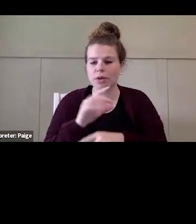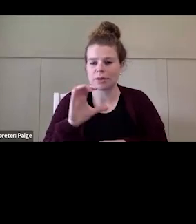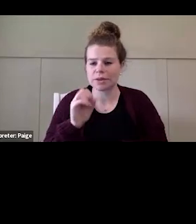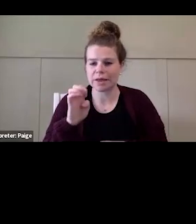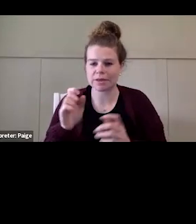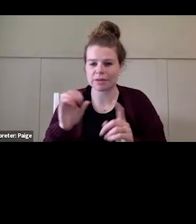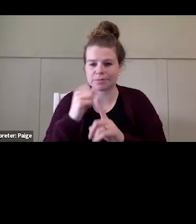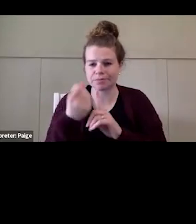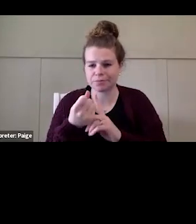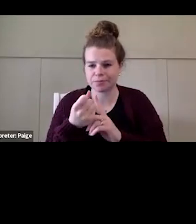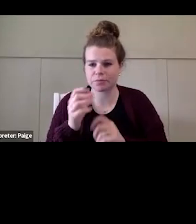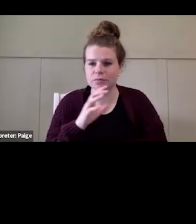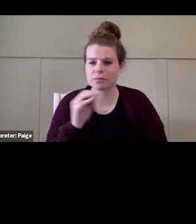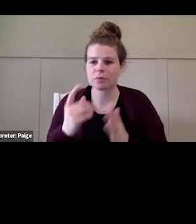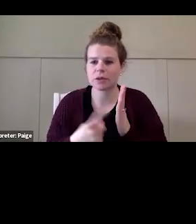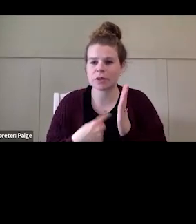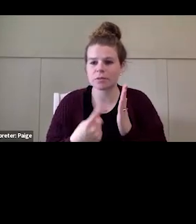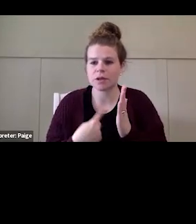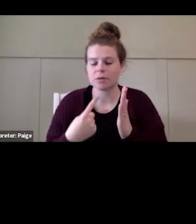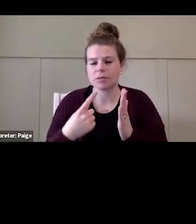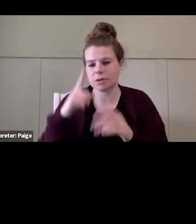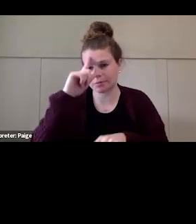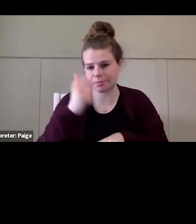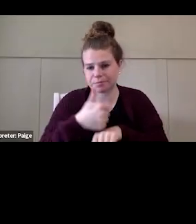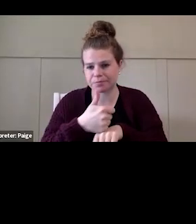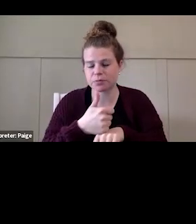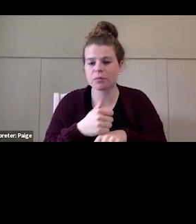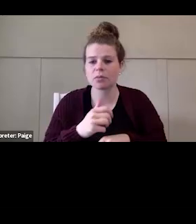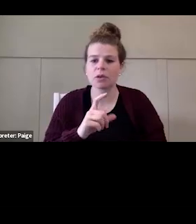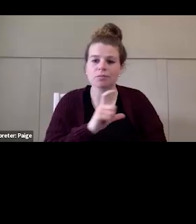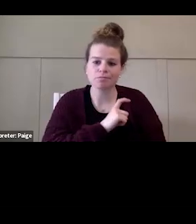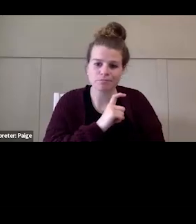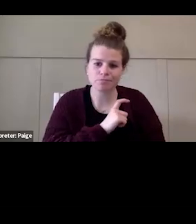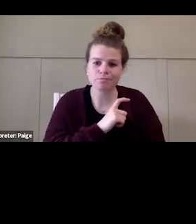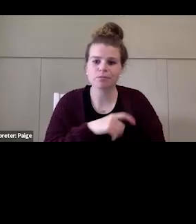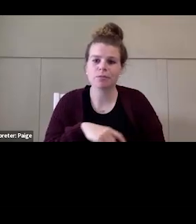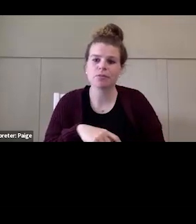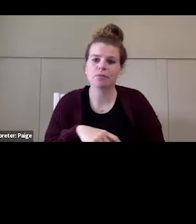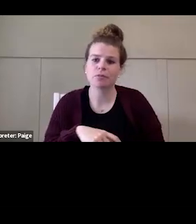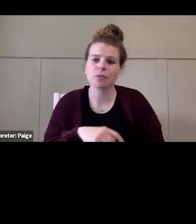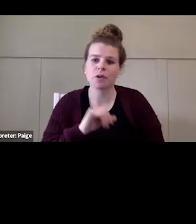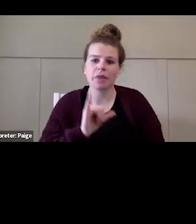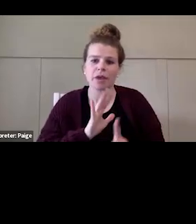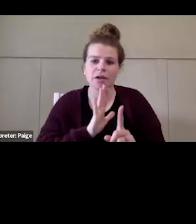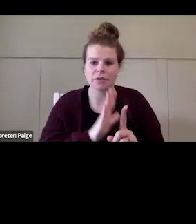and I think that at times there is a mentality of law enforcement, like, that's just where their thoughts go.